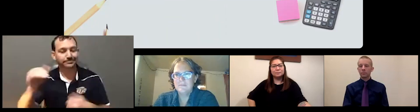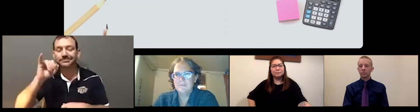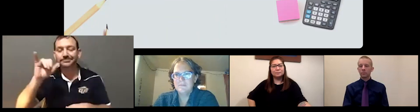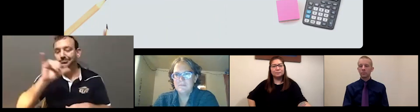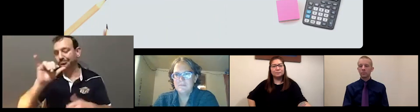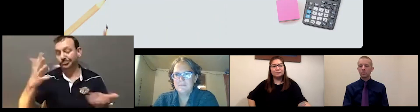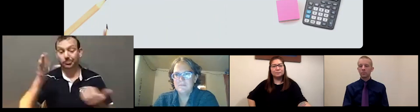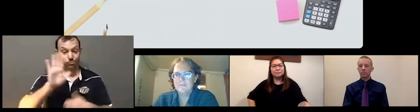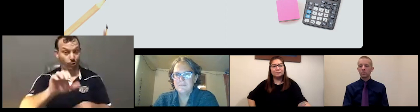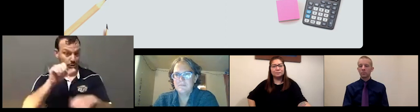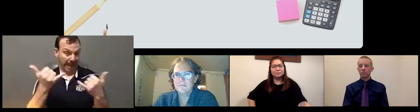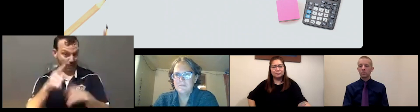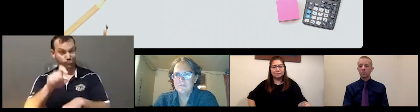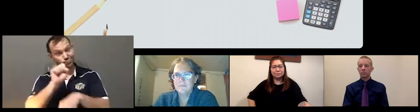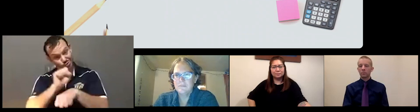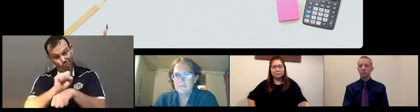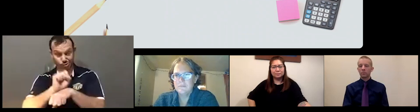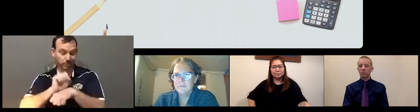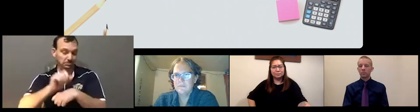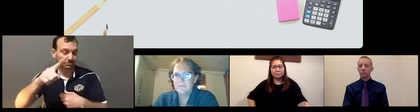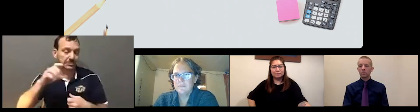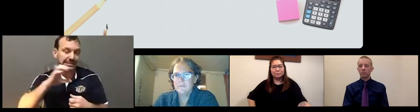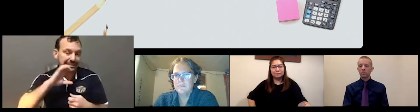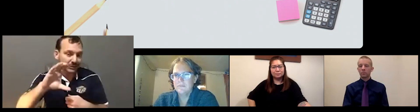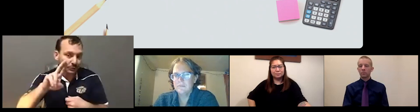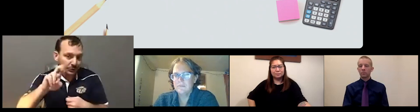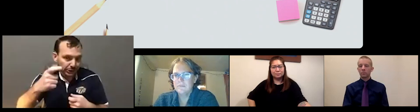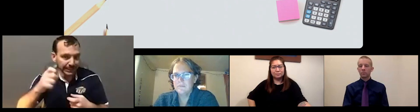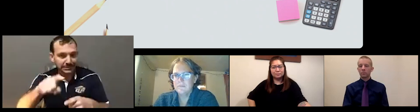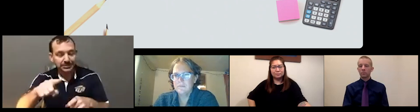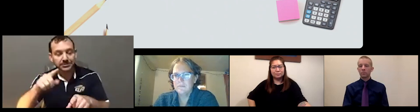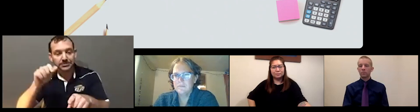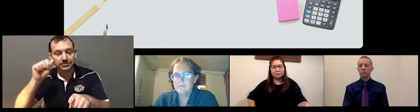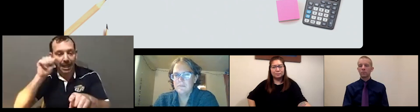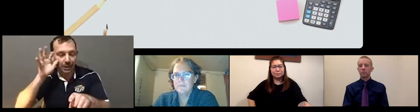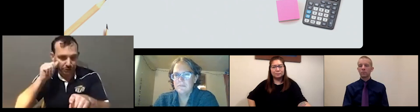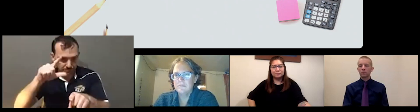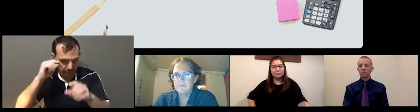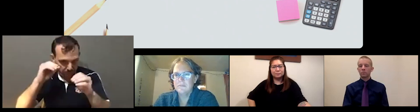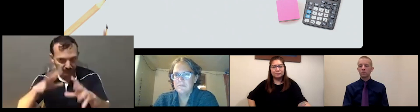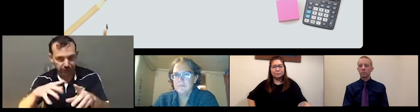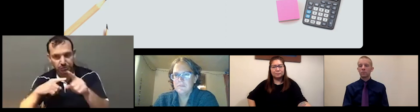Like Cindy, you work at the USGS, Alicia works as an assistant professor,